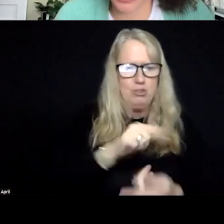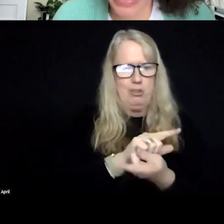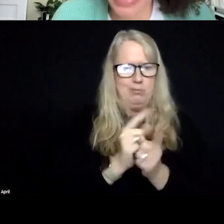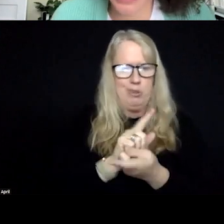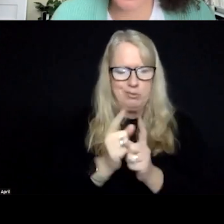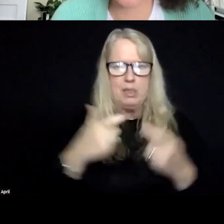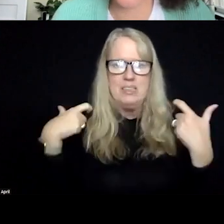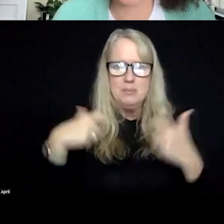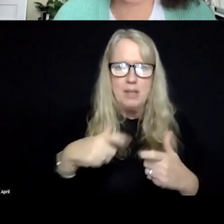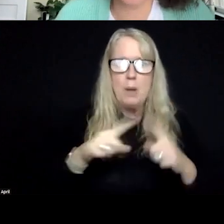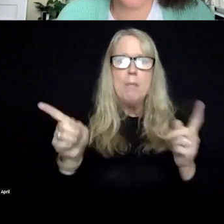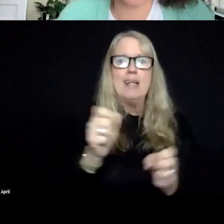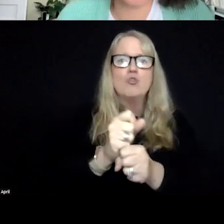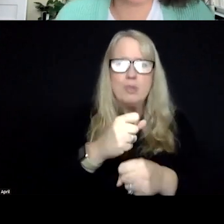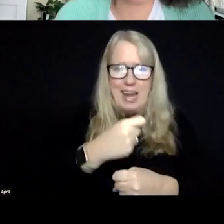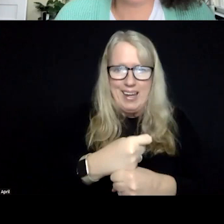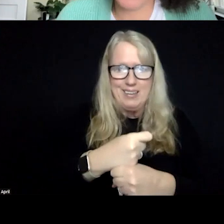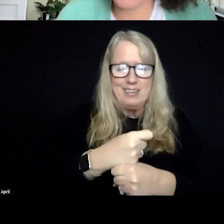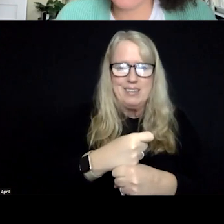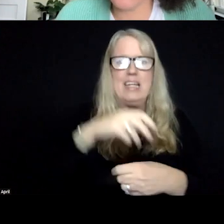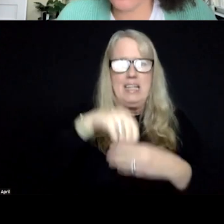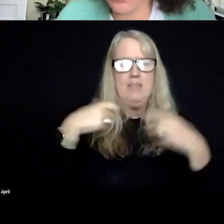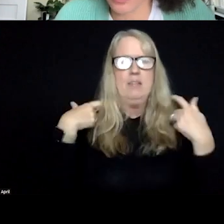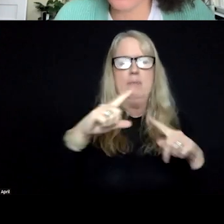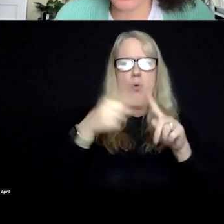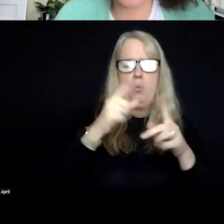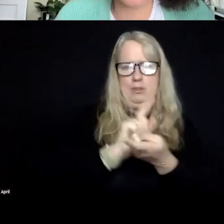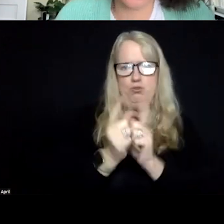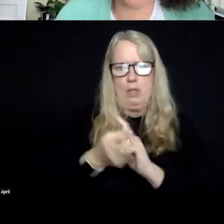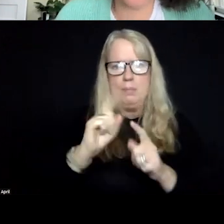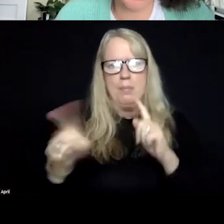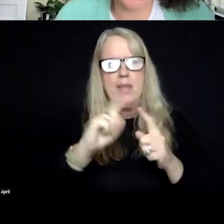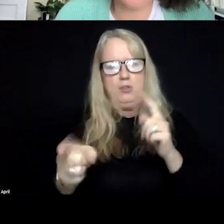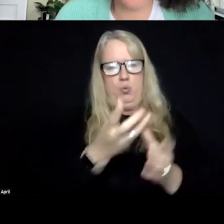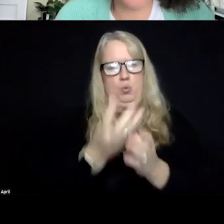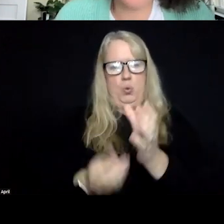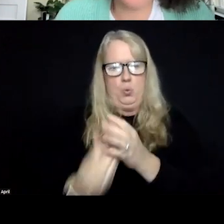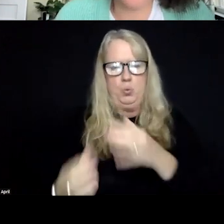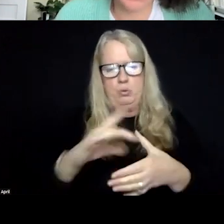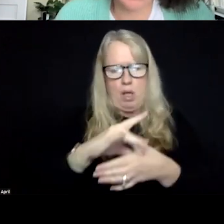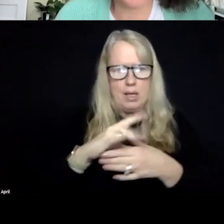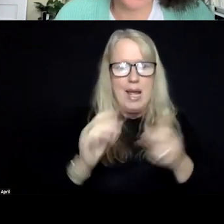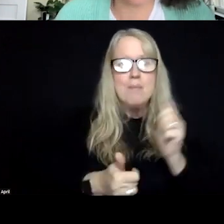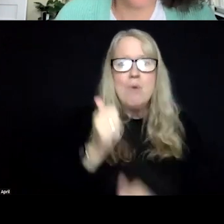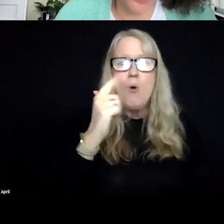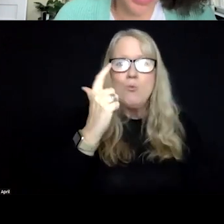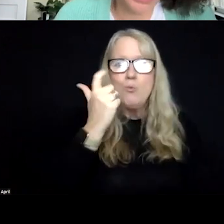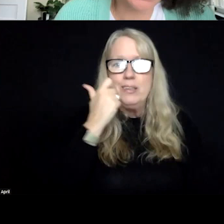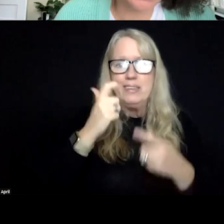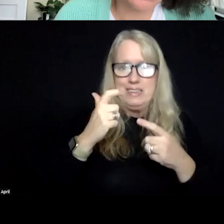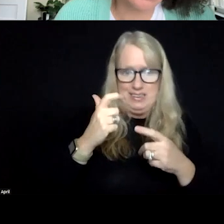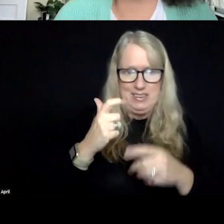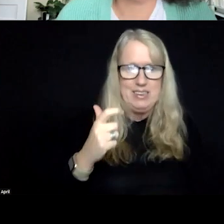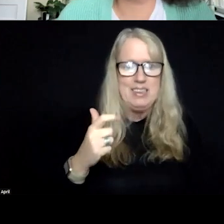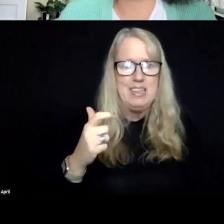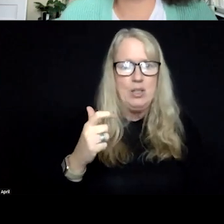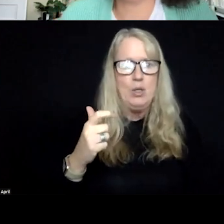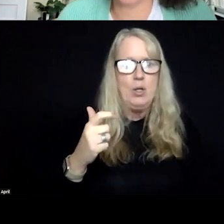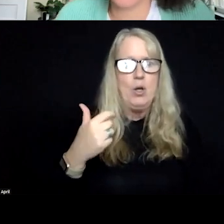ARE CREATED. AND WE ACTUALLY HAVE TWO CENTERS FOR DEAF AND